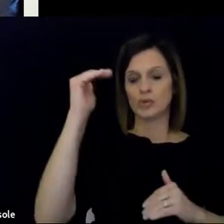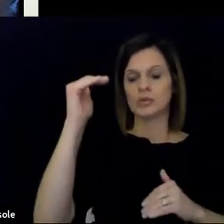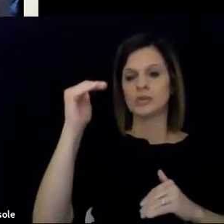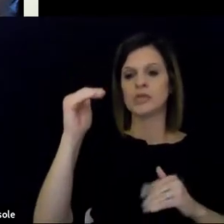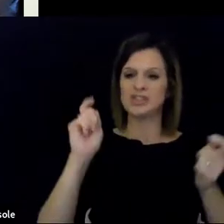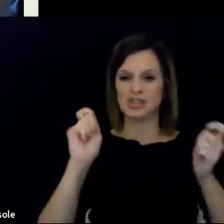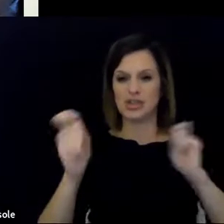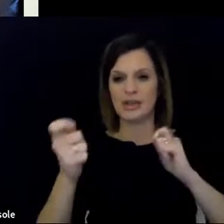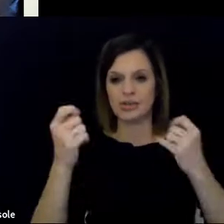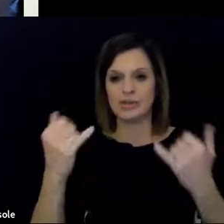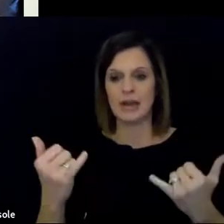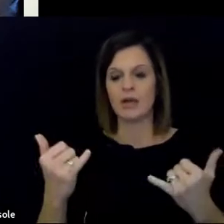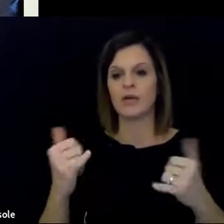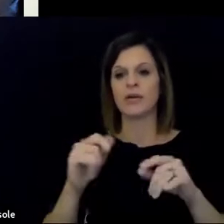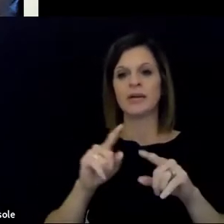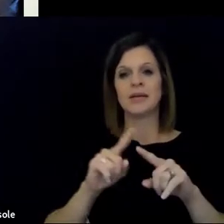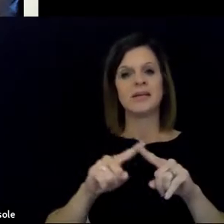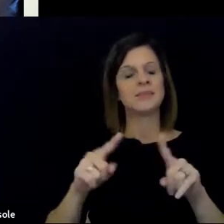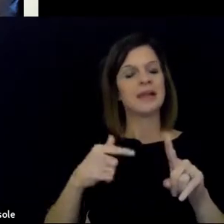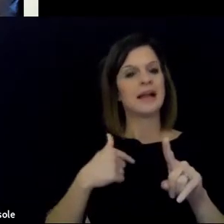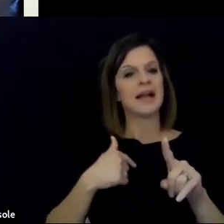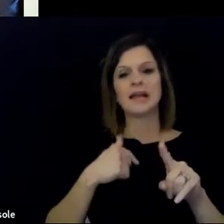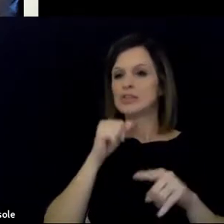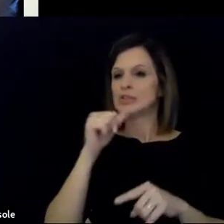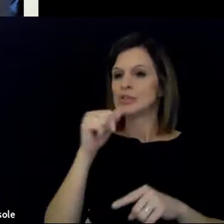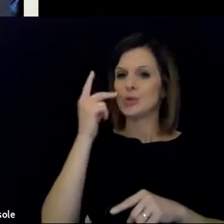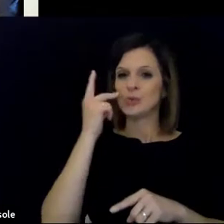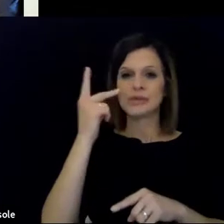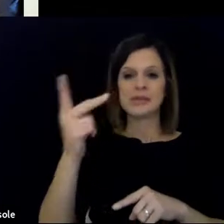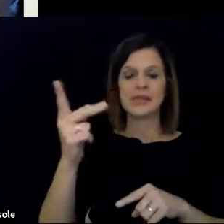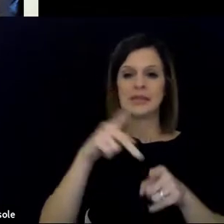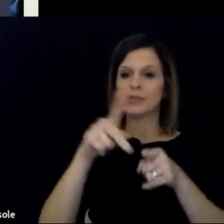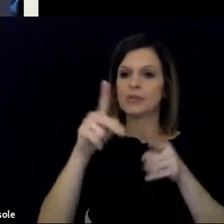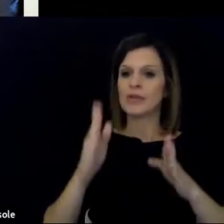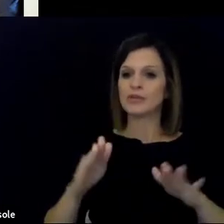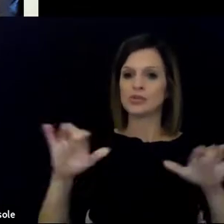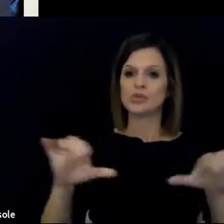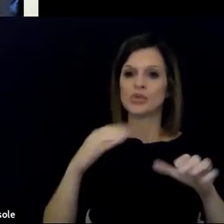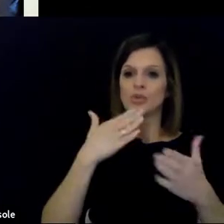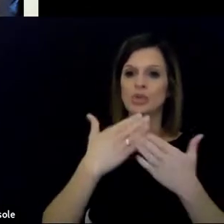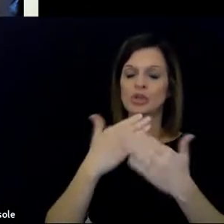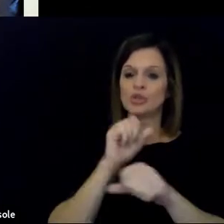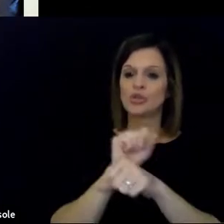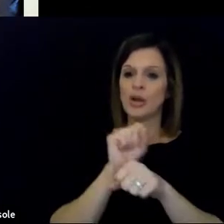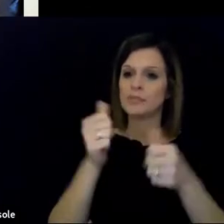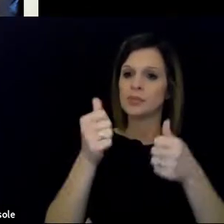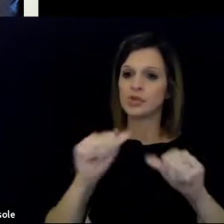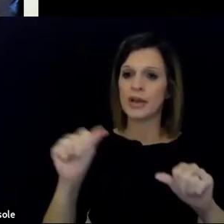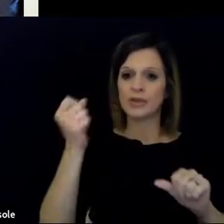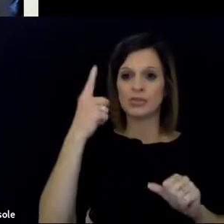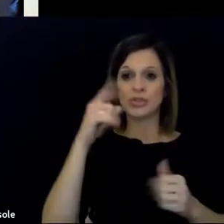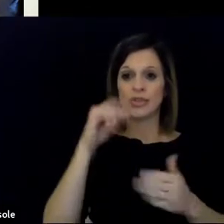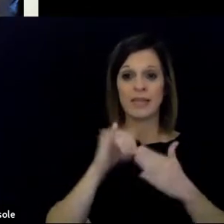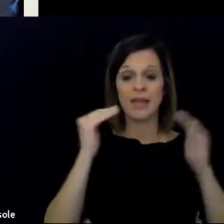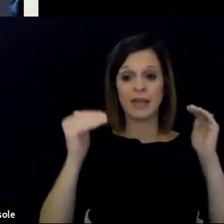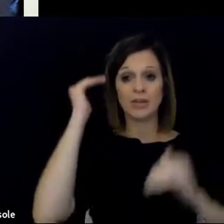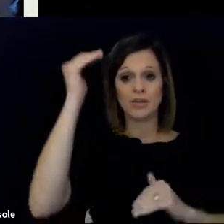I just don't see us doing a good job of trying to understand that adults are still making choices